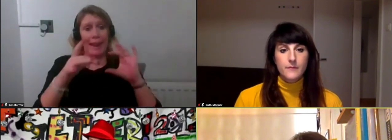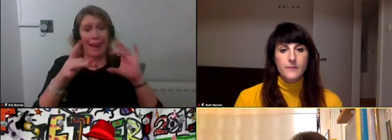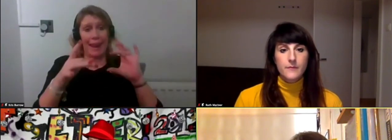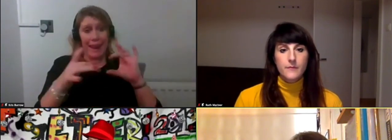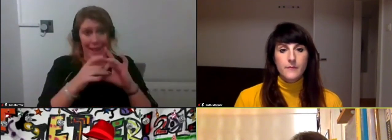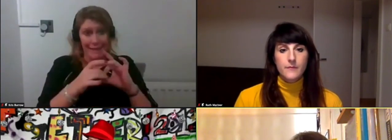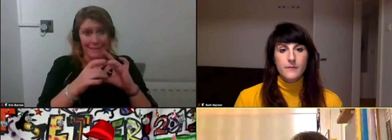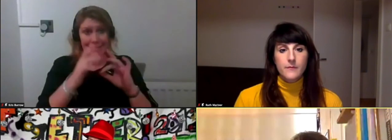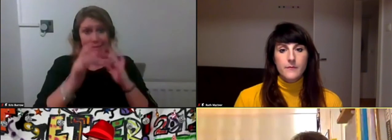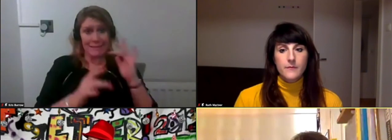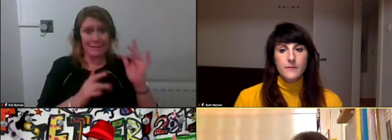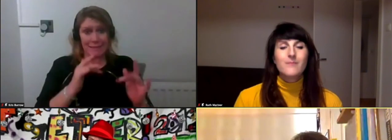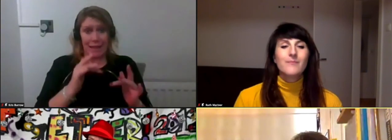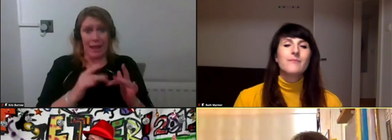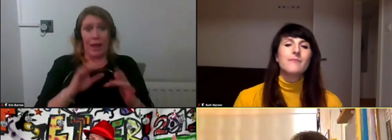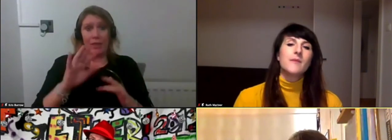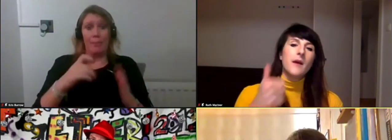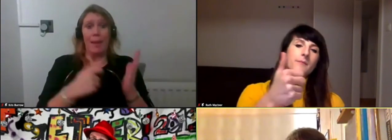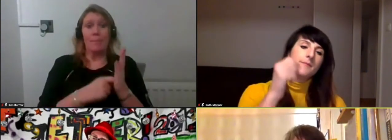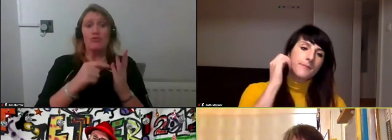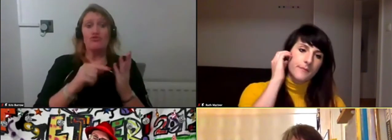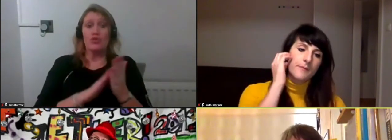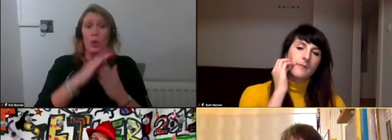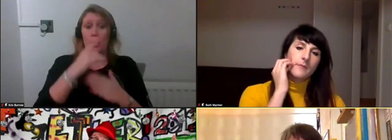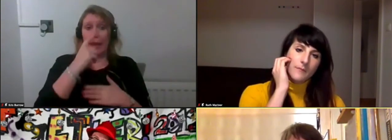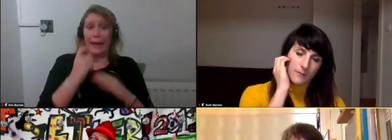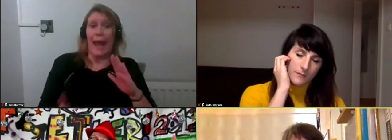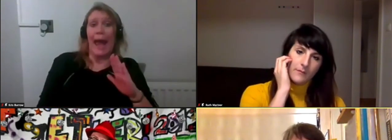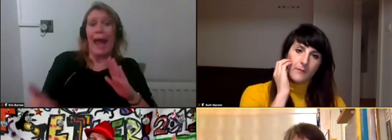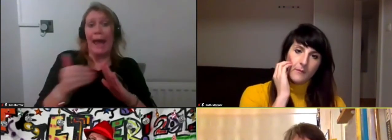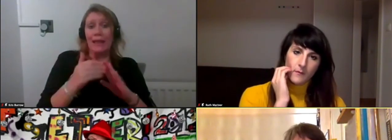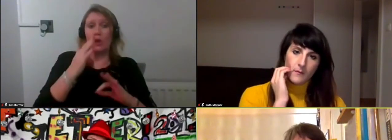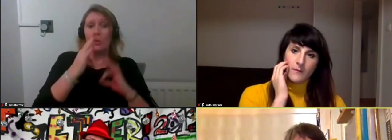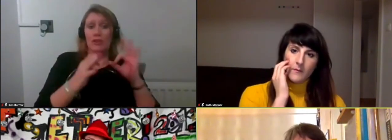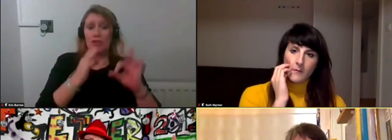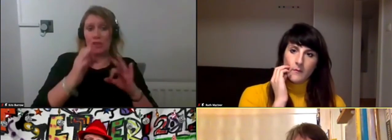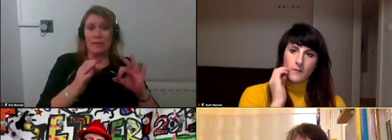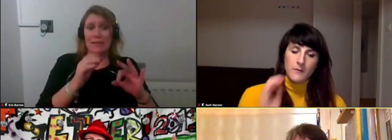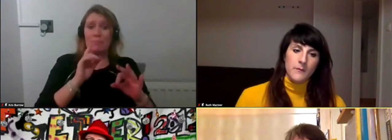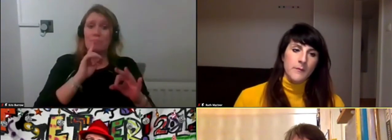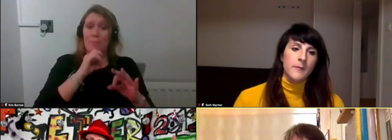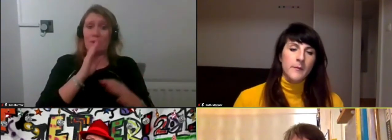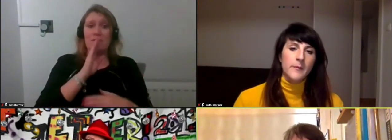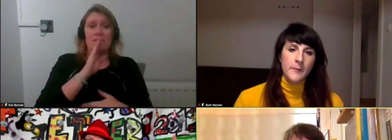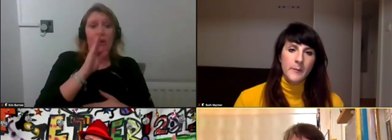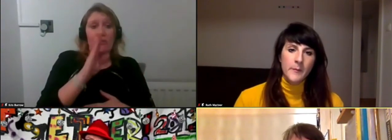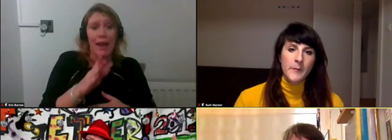questions up so that people can email you directly with the answers. Ruth Sullivan,